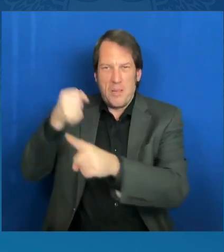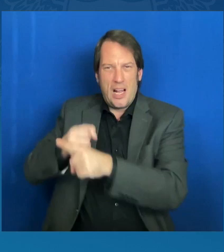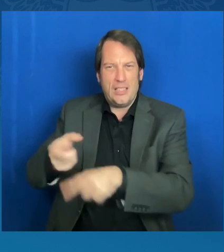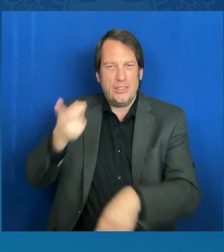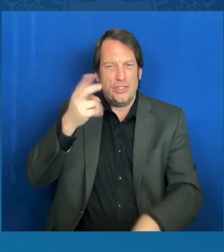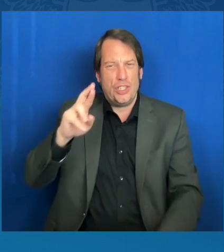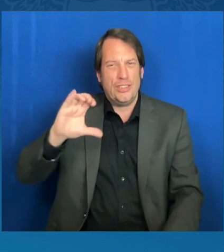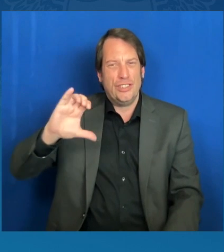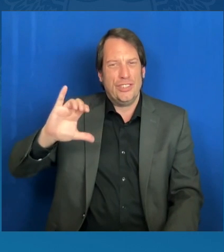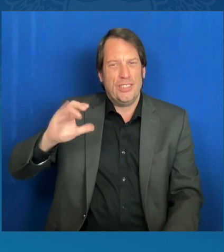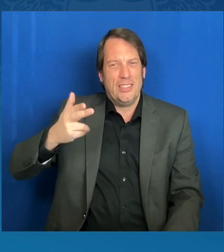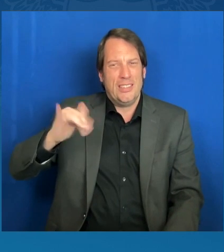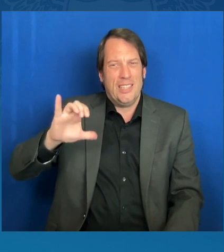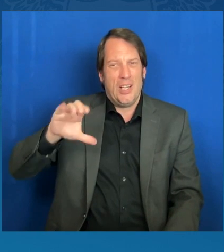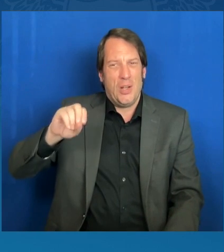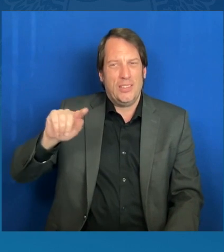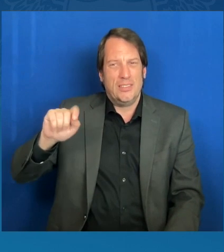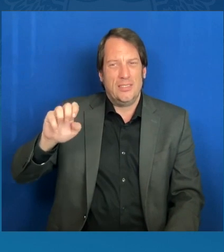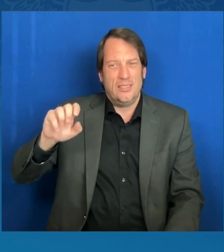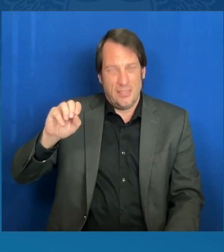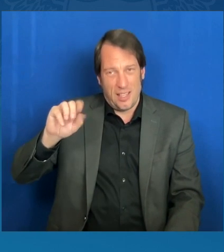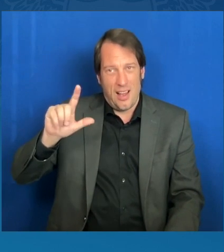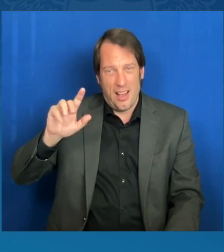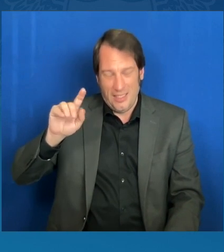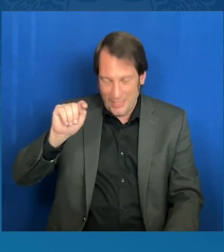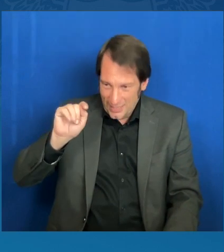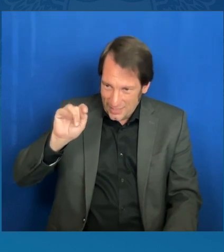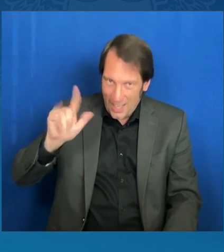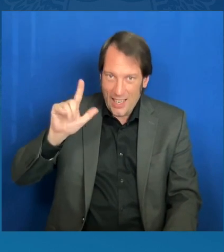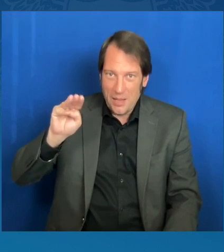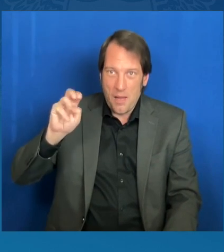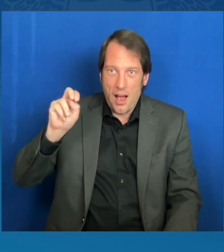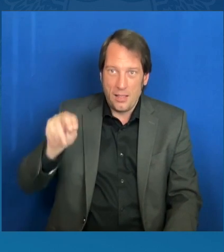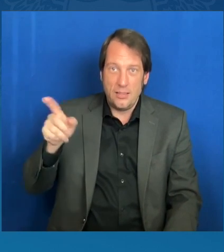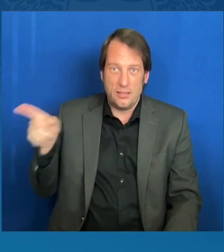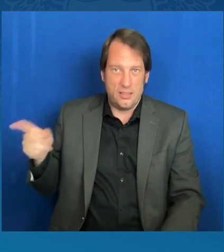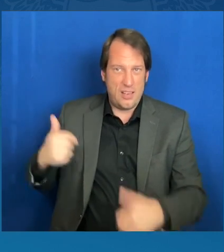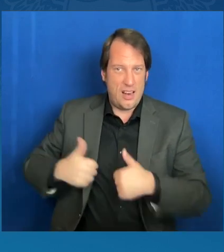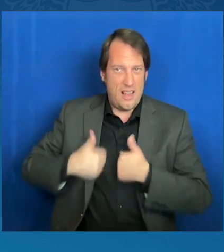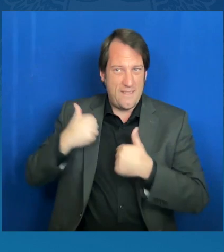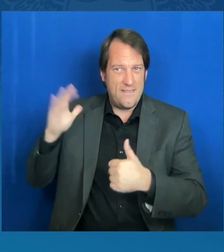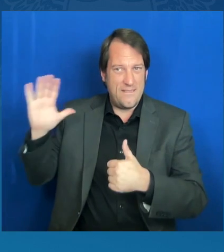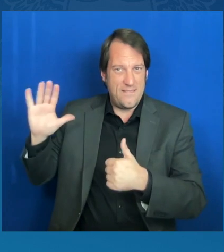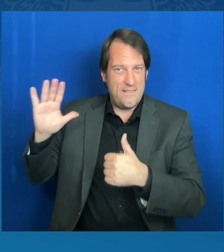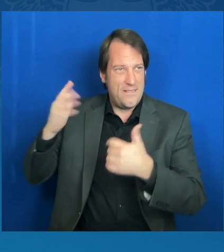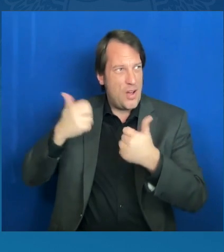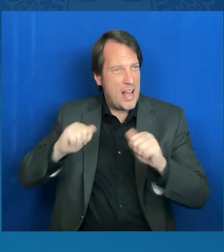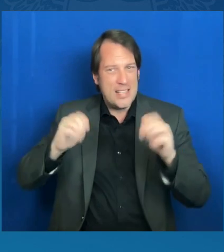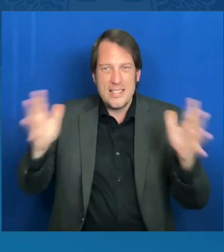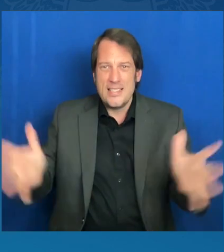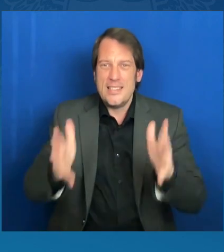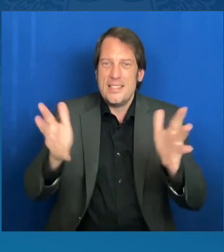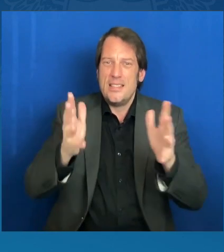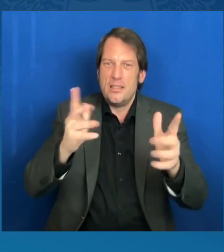from the University of Illinois at Chicago, he has, among other things, served as the executive director of the YMCA of Metro Chicago's